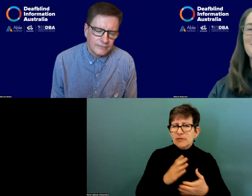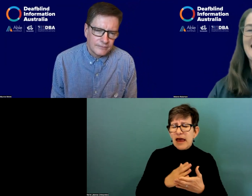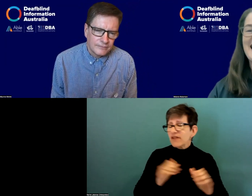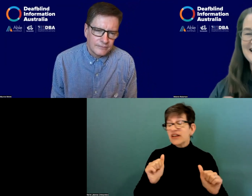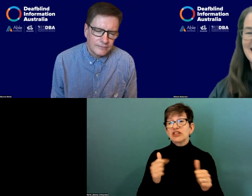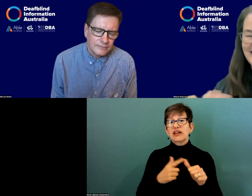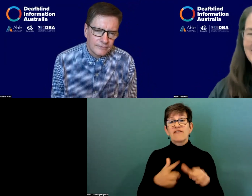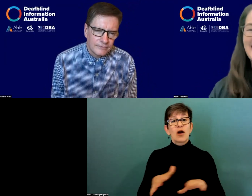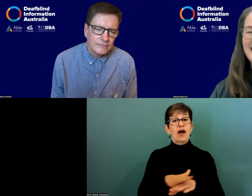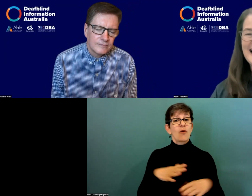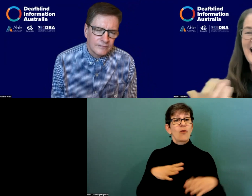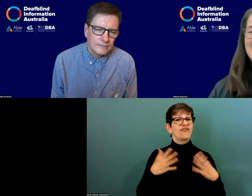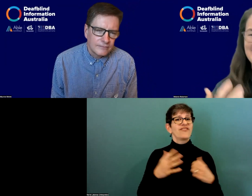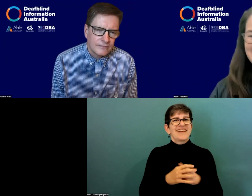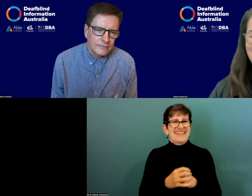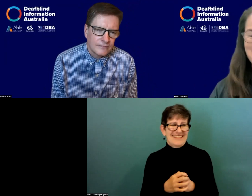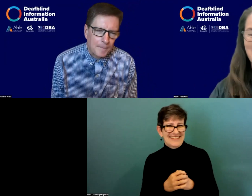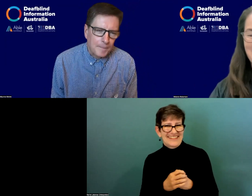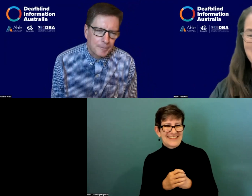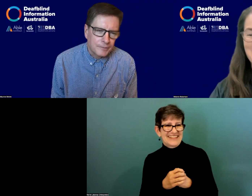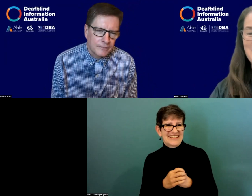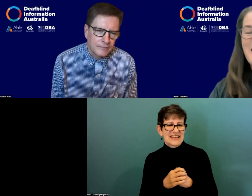You've already answered it. I just need to think about it a bit more.